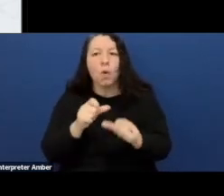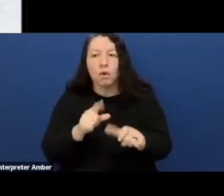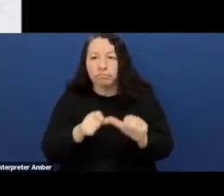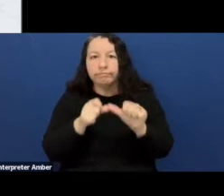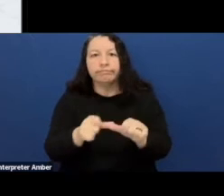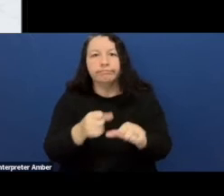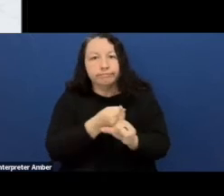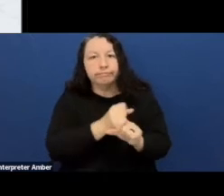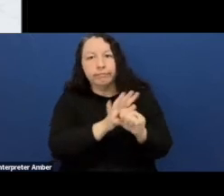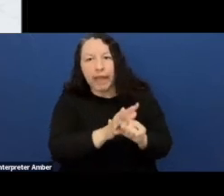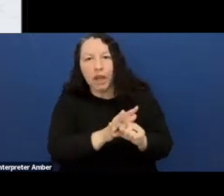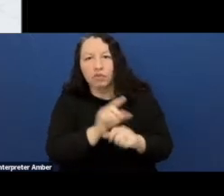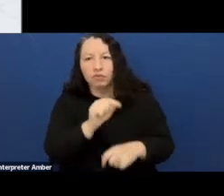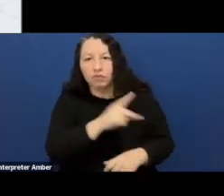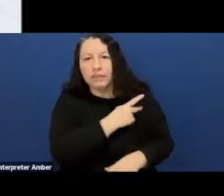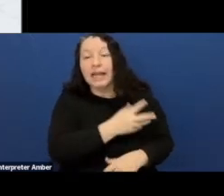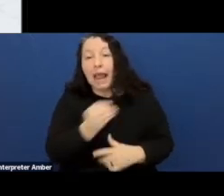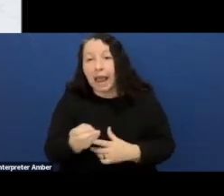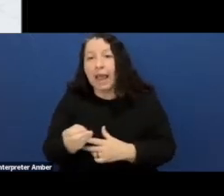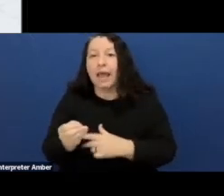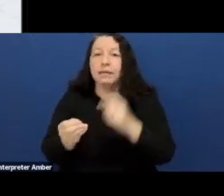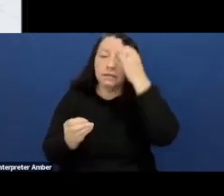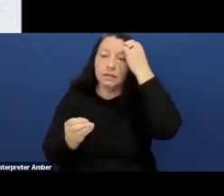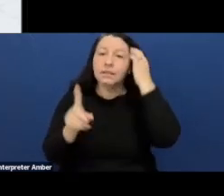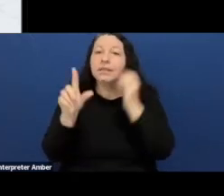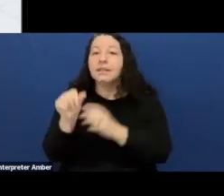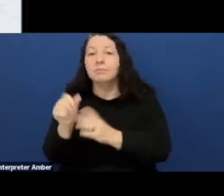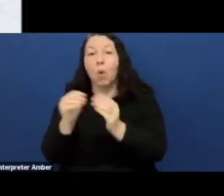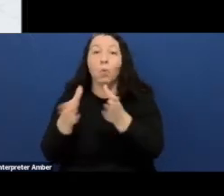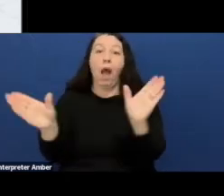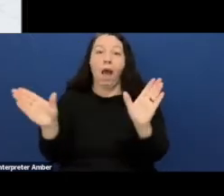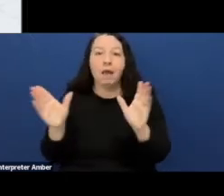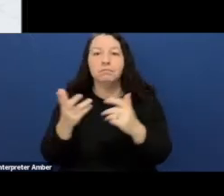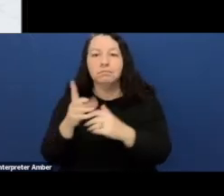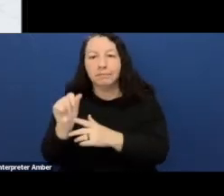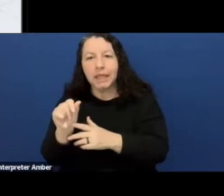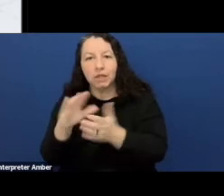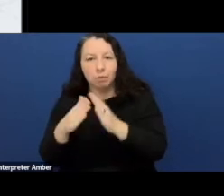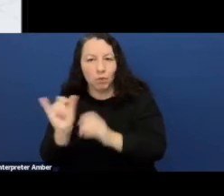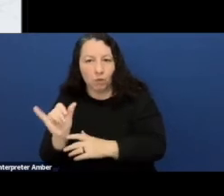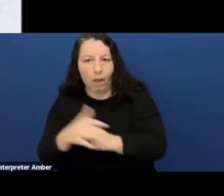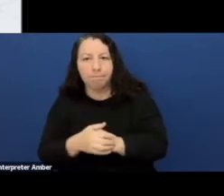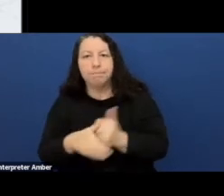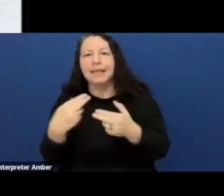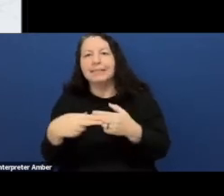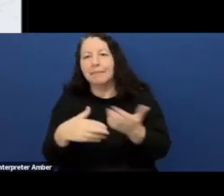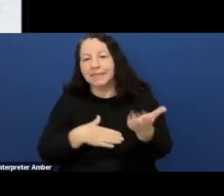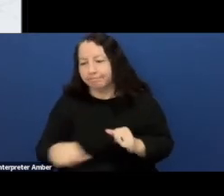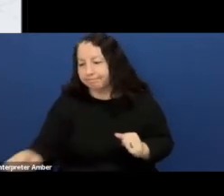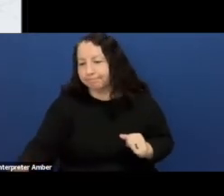How can we advocate better for Long COVID patients and also the water disability community.